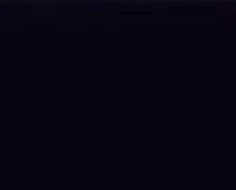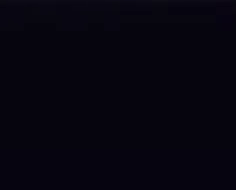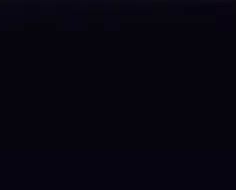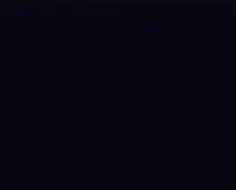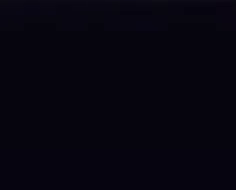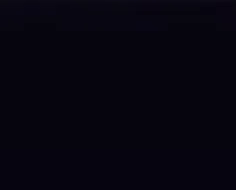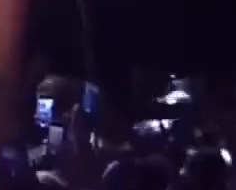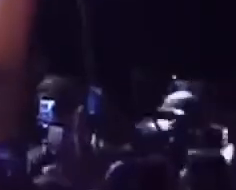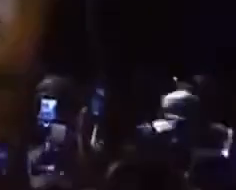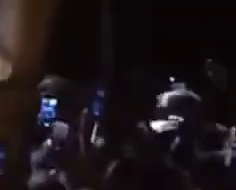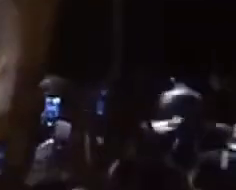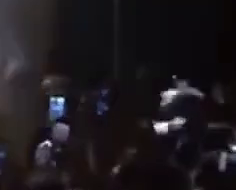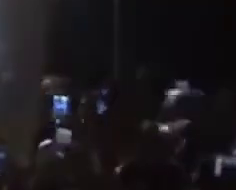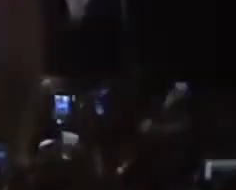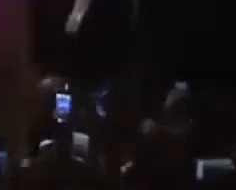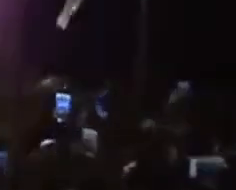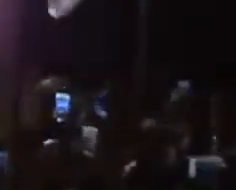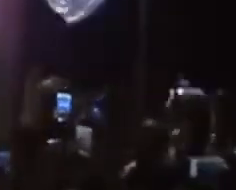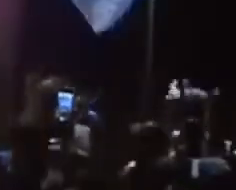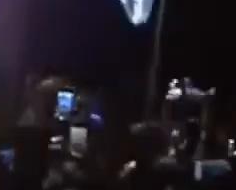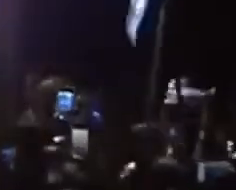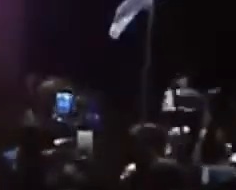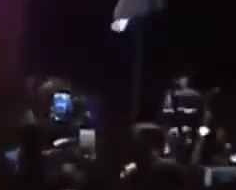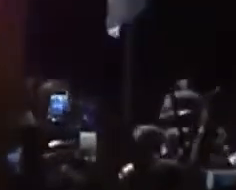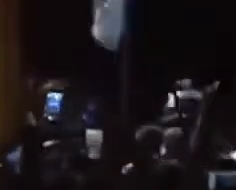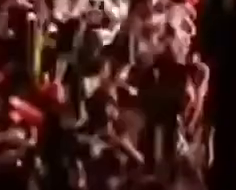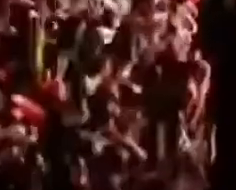down inflation. And he shows why this would have led to catastrophic results.